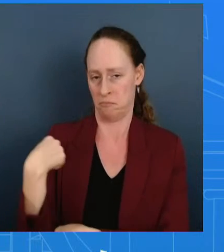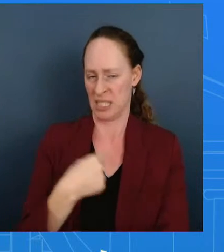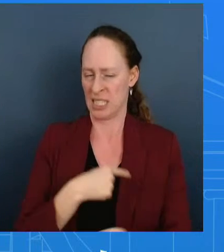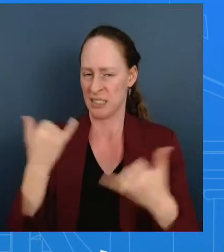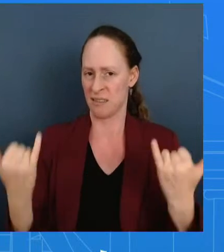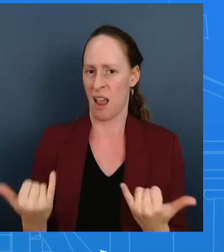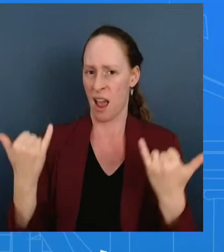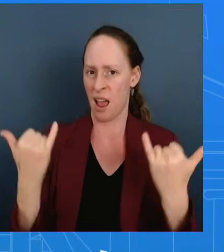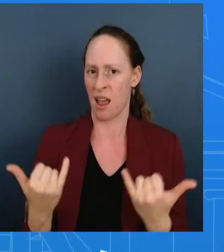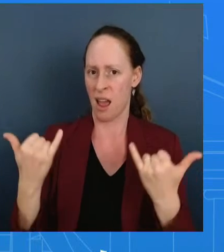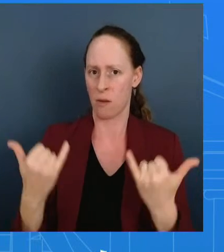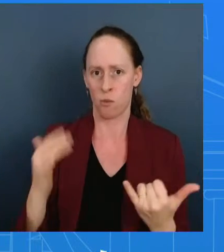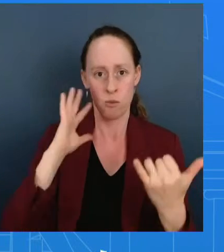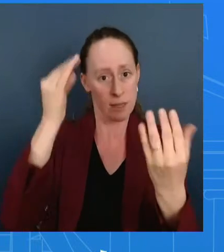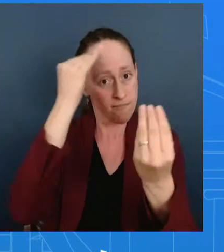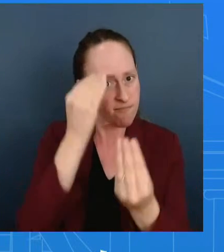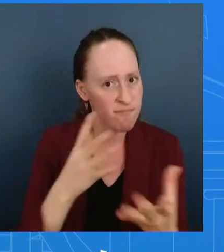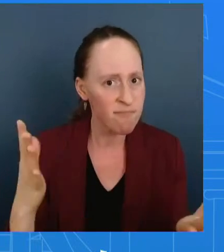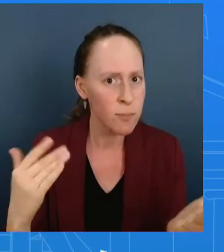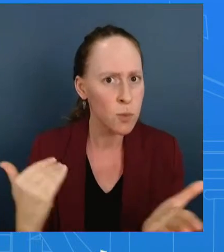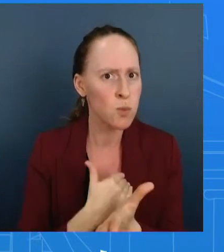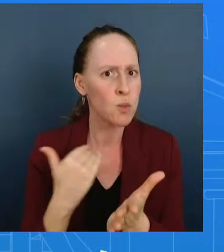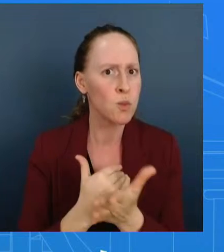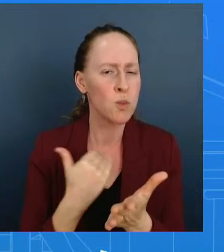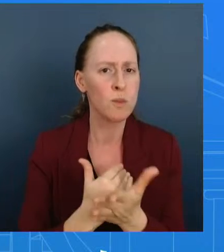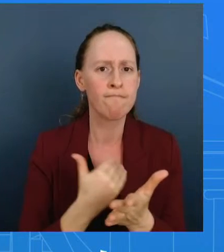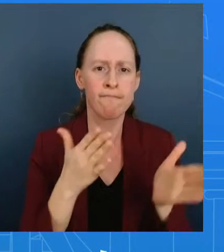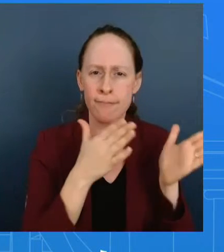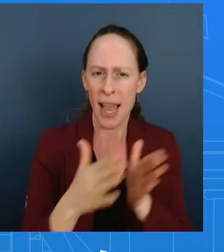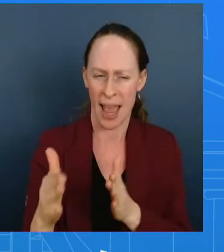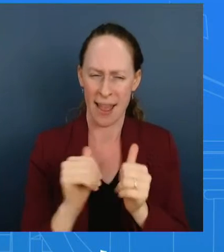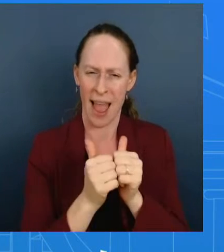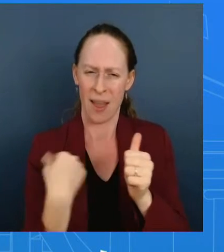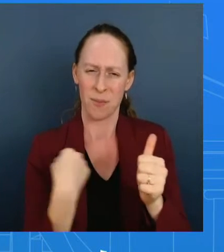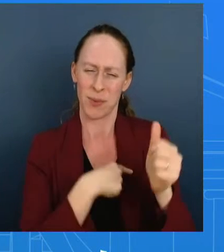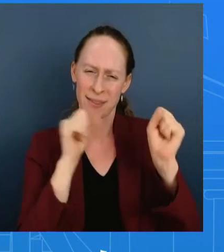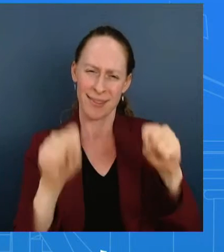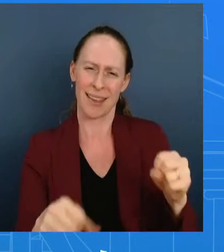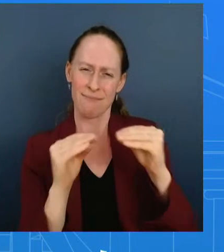its military and political partnership with Ukraine to help Ukraine continue to defend themselves today